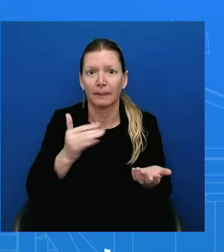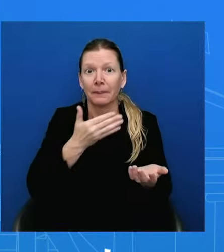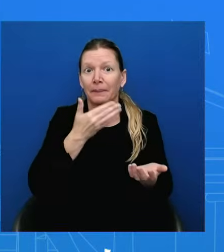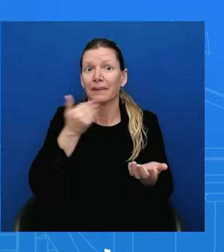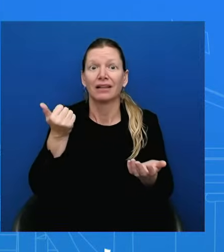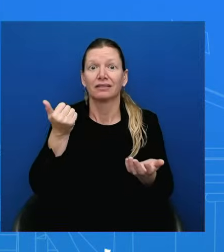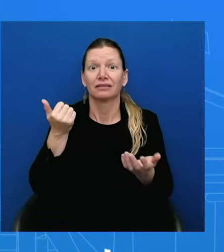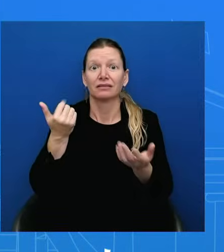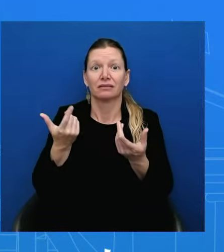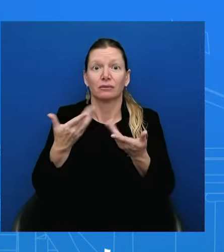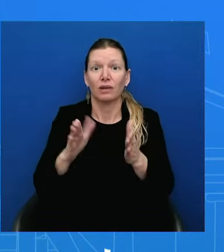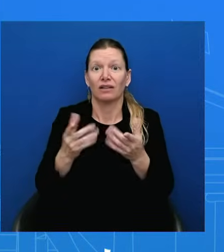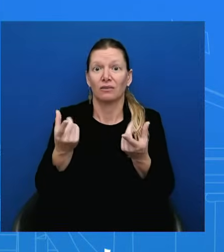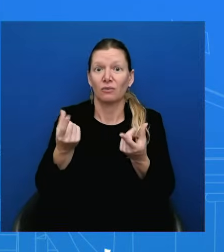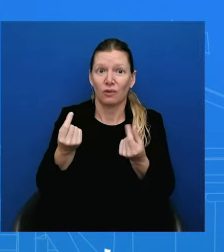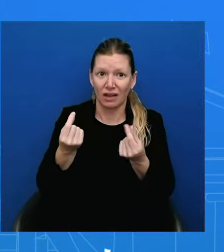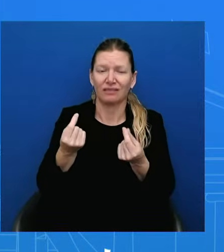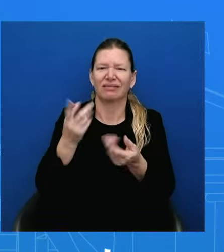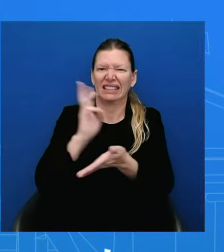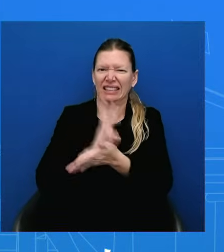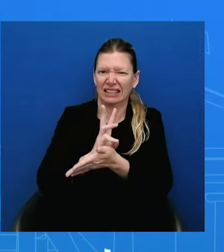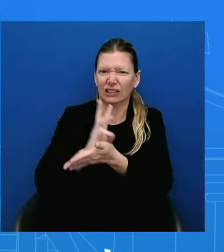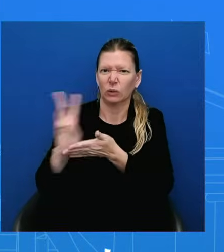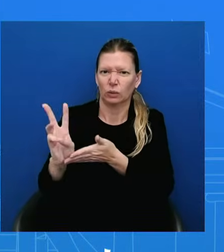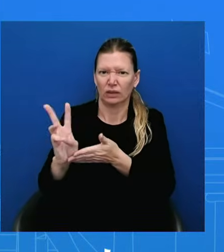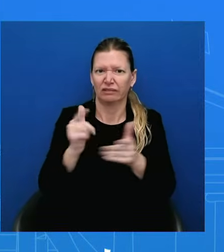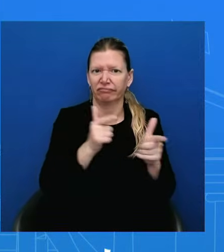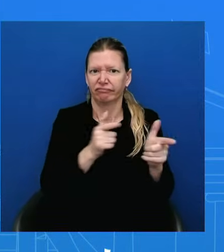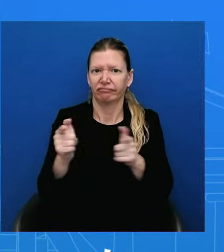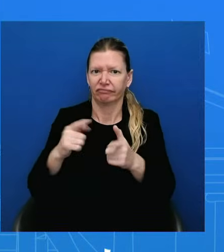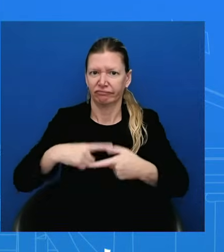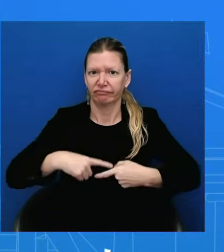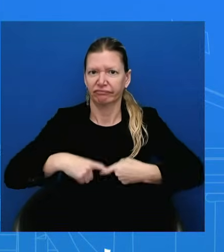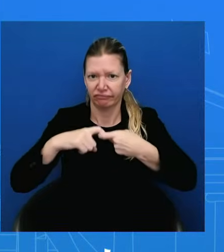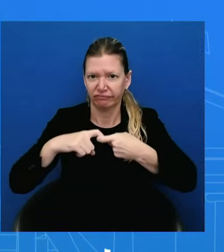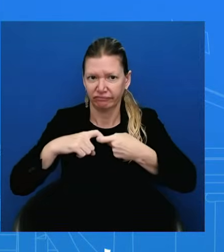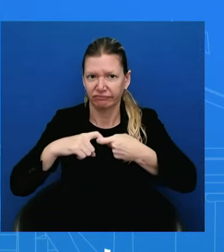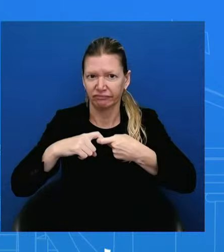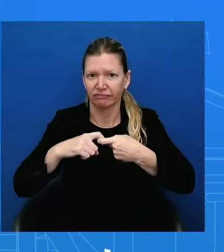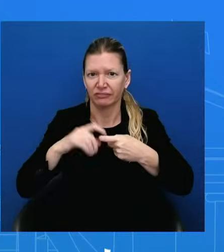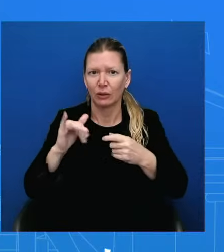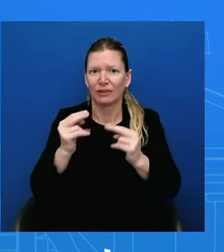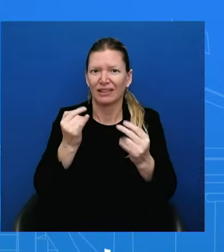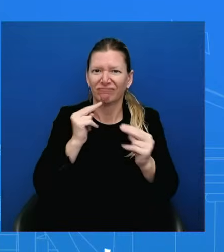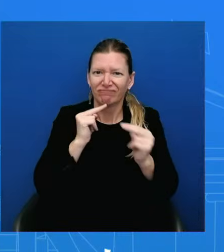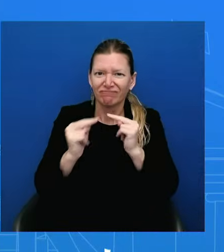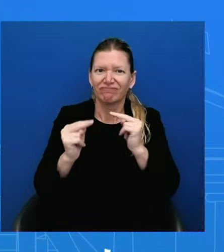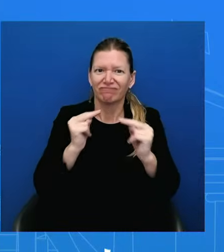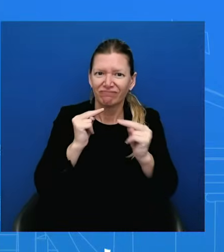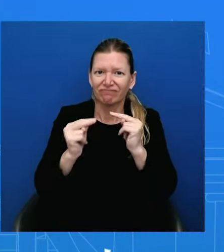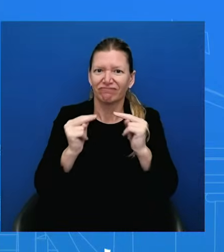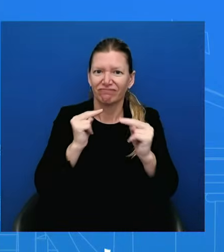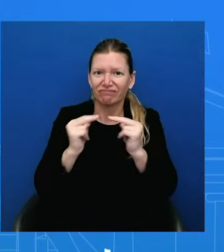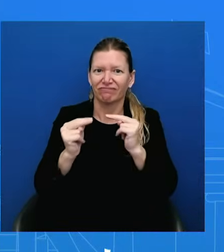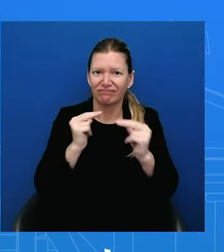get phase one going so you negotiate to phase two, get a cessation of hostilities, and, more critically, get those hostages home. Ms. Jean-Pierre: Go ahead, Danny.